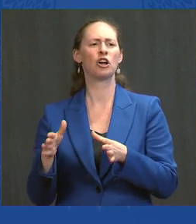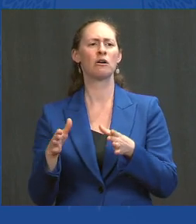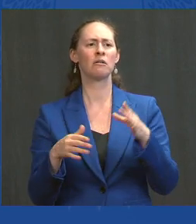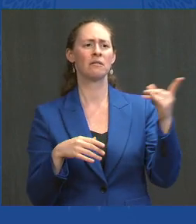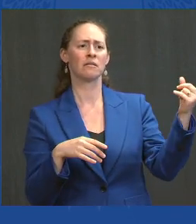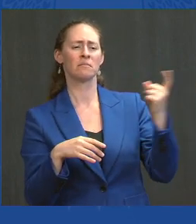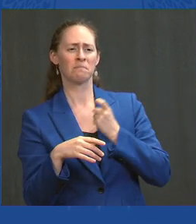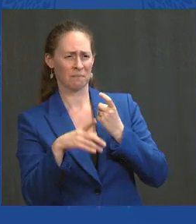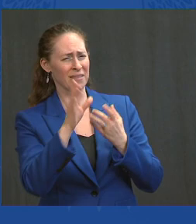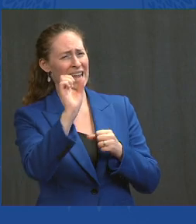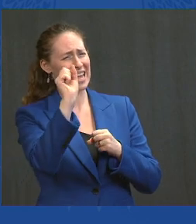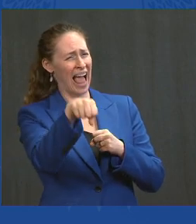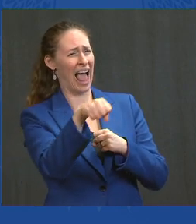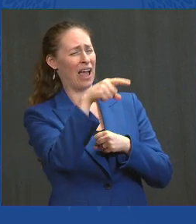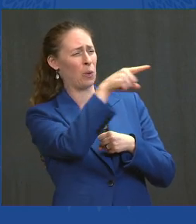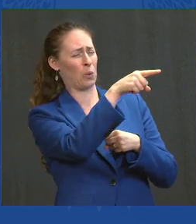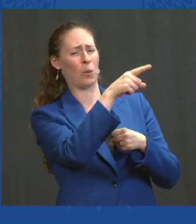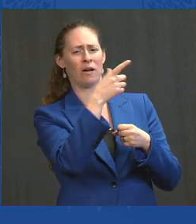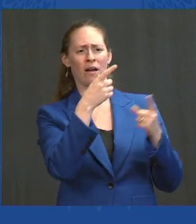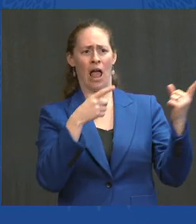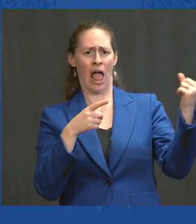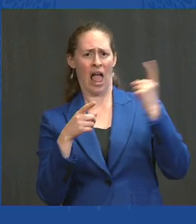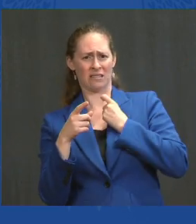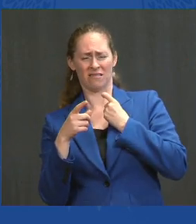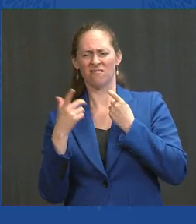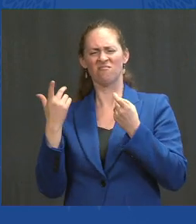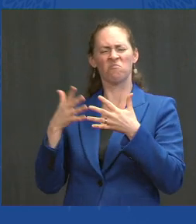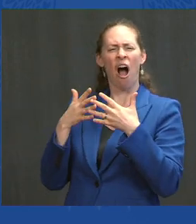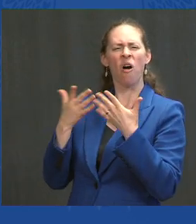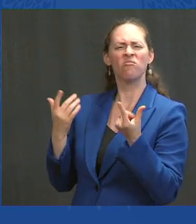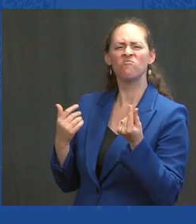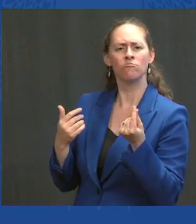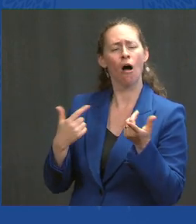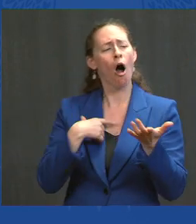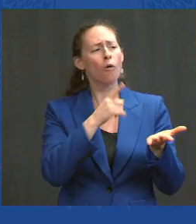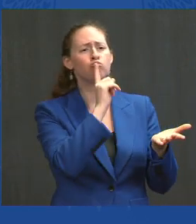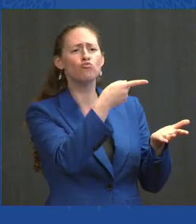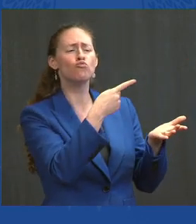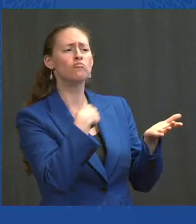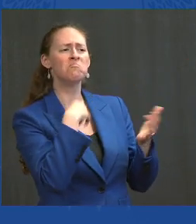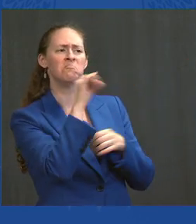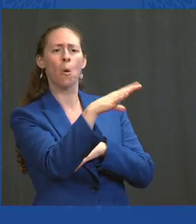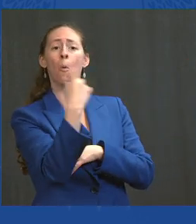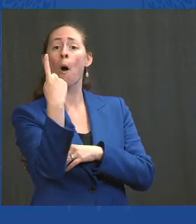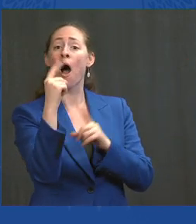I said, "Yeah, I can, in one word -- one word: possibilities."